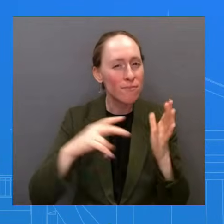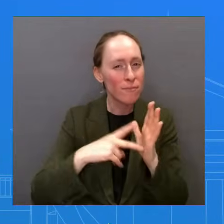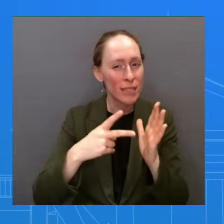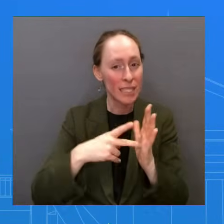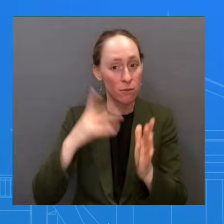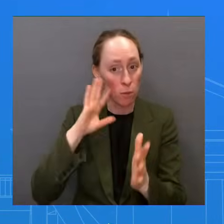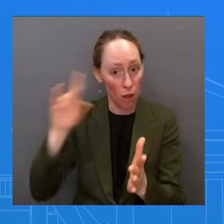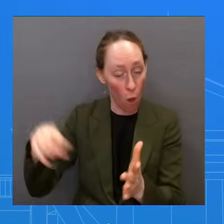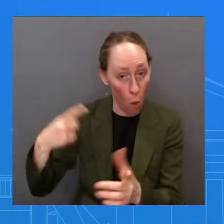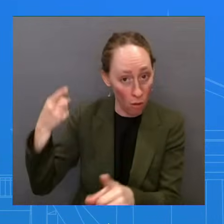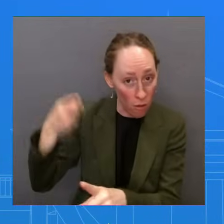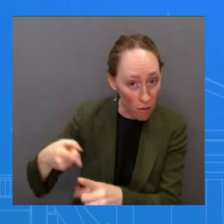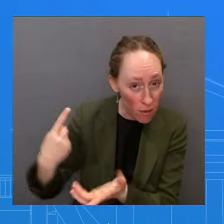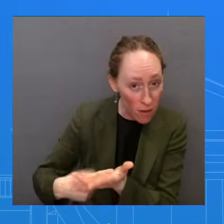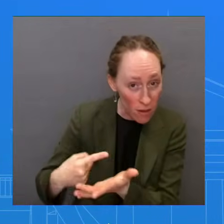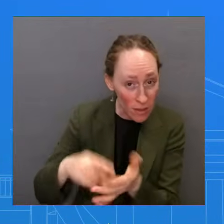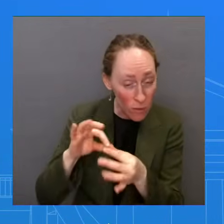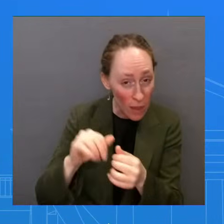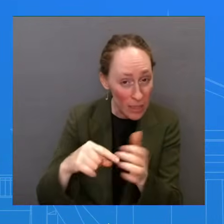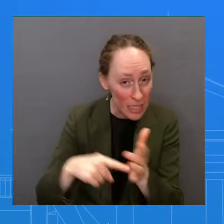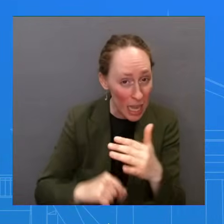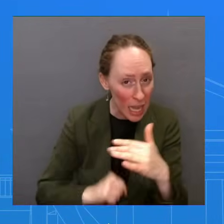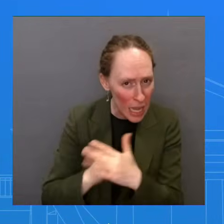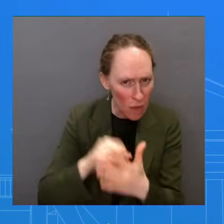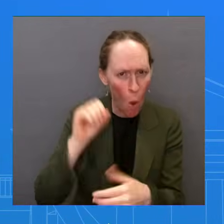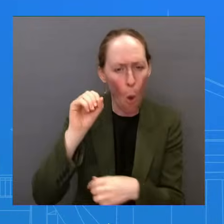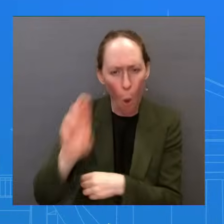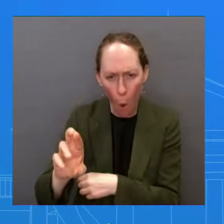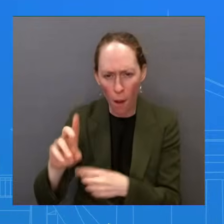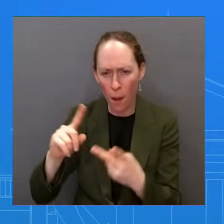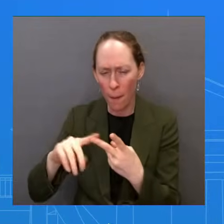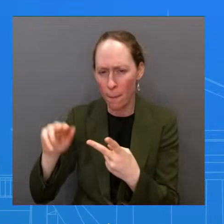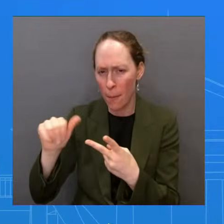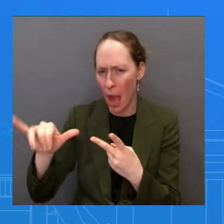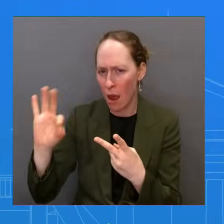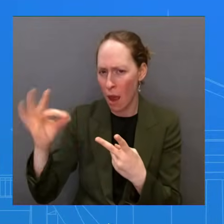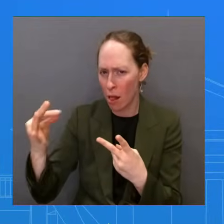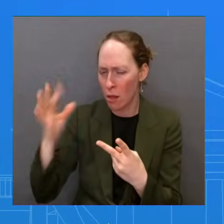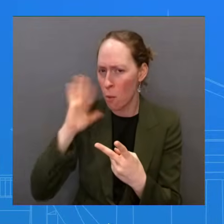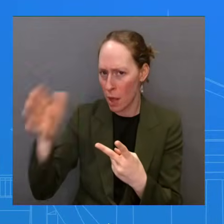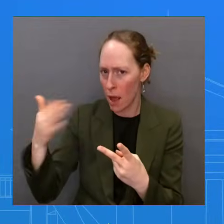on May 9th at the same time, when they're all sitting at that table together next week? Ms. Jean-Pierre: So, look,